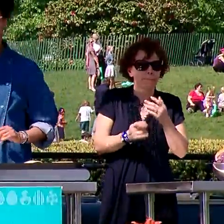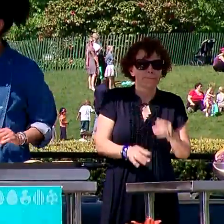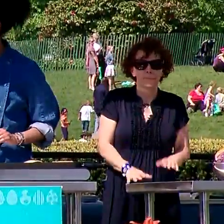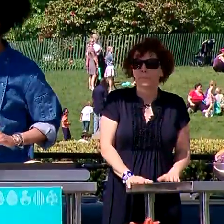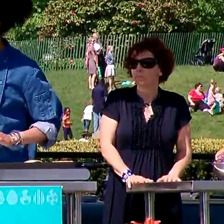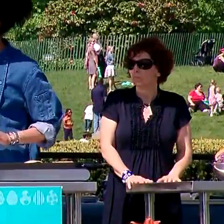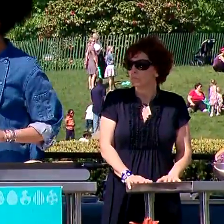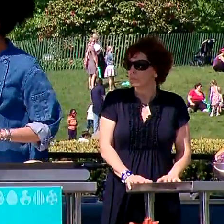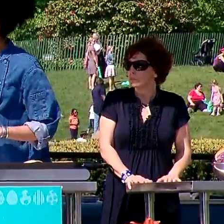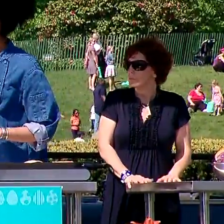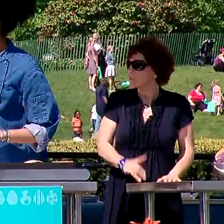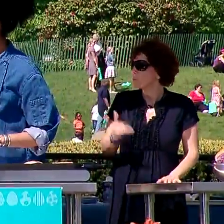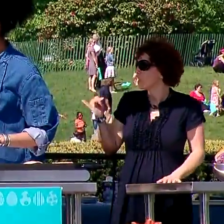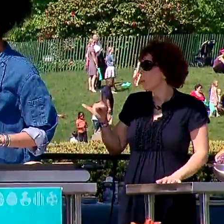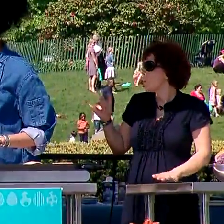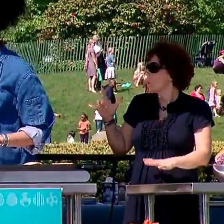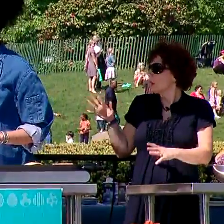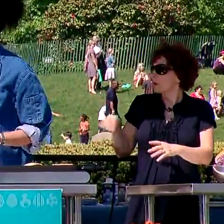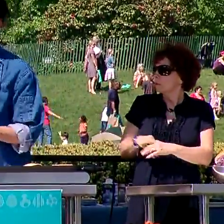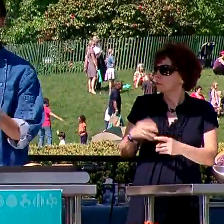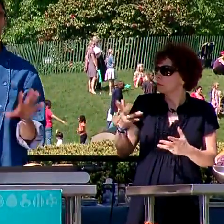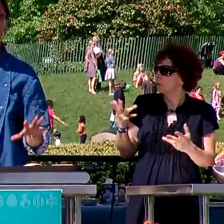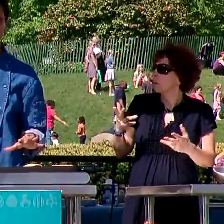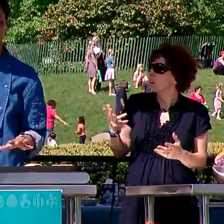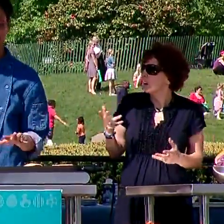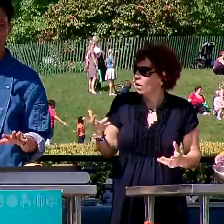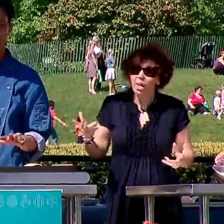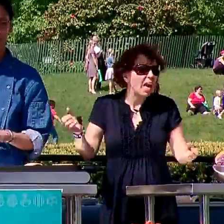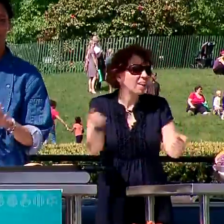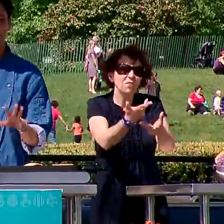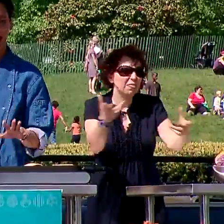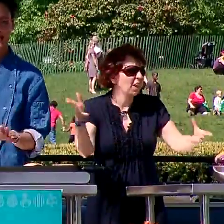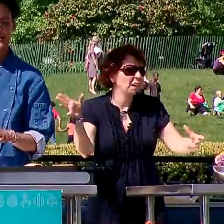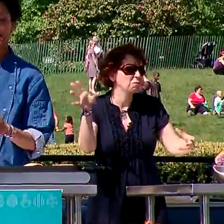Now, what did you put in yours? She put everything in hers, just so nice.